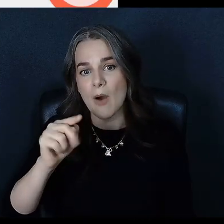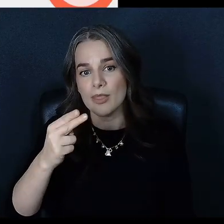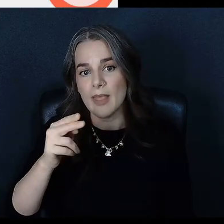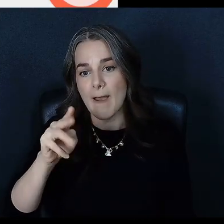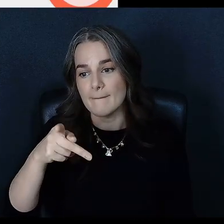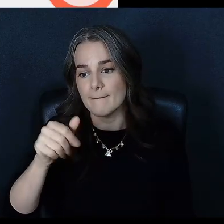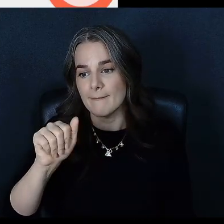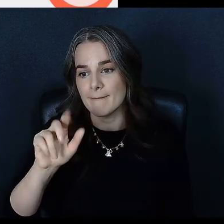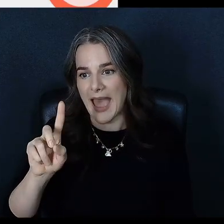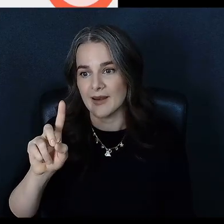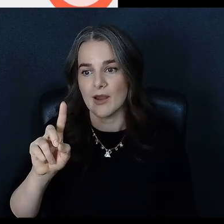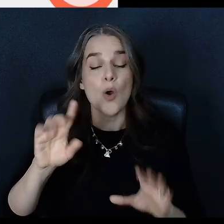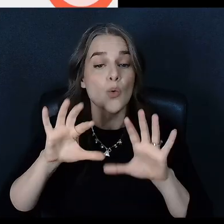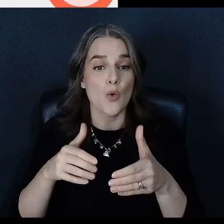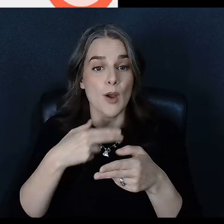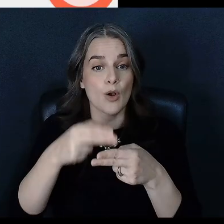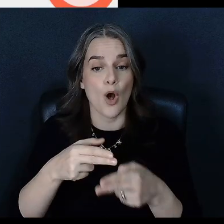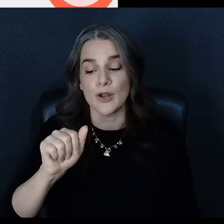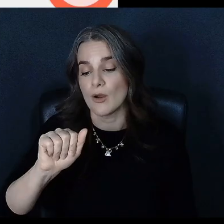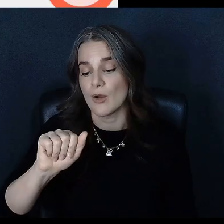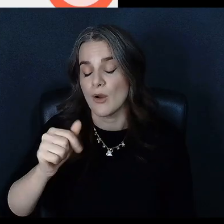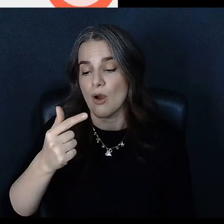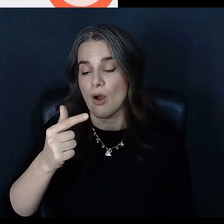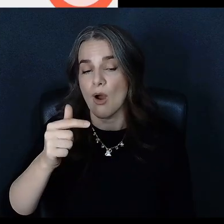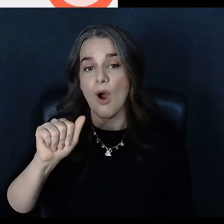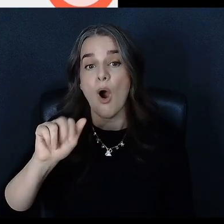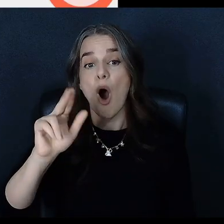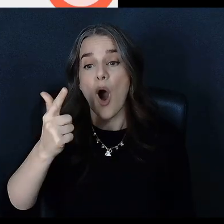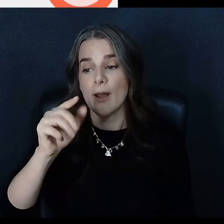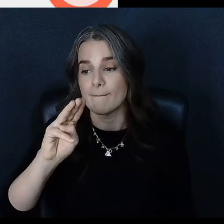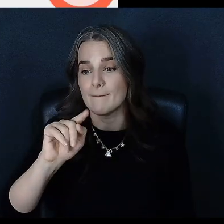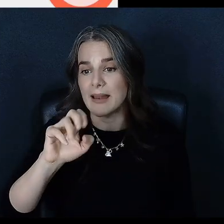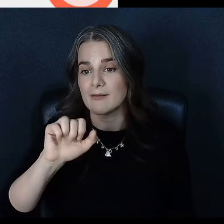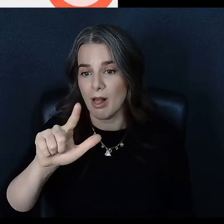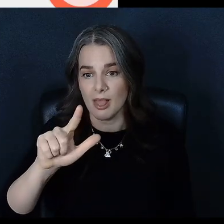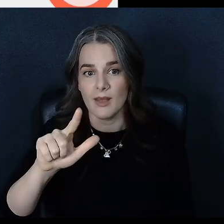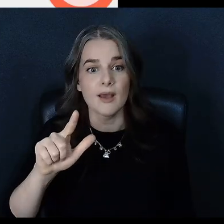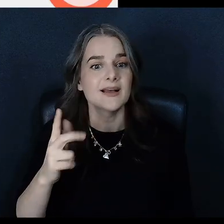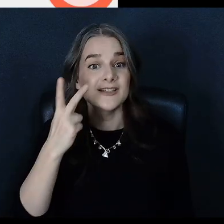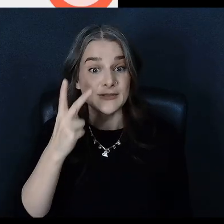And what you are seeing is a molded retainer